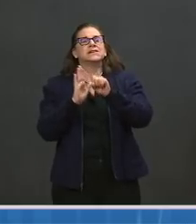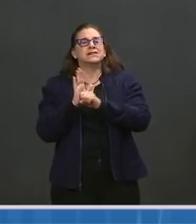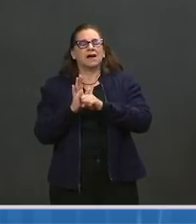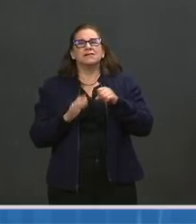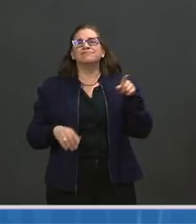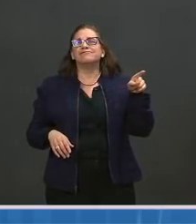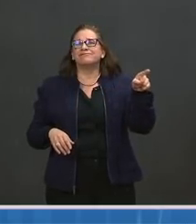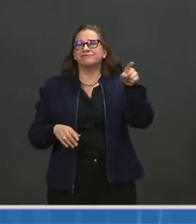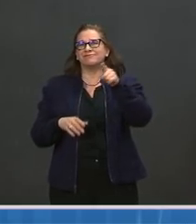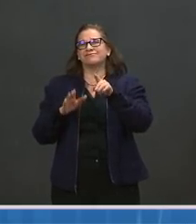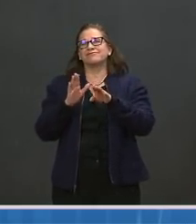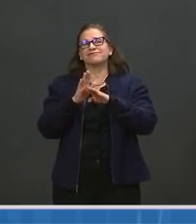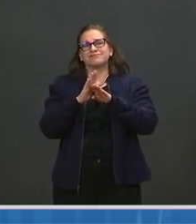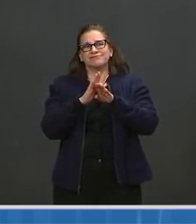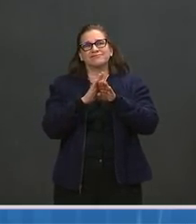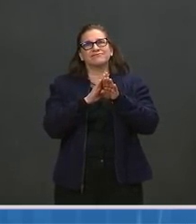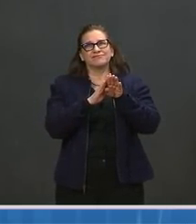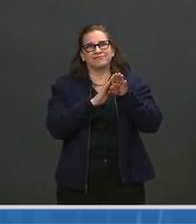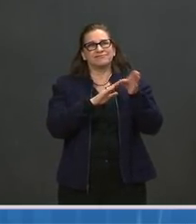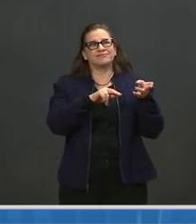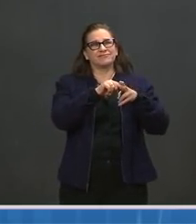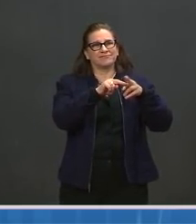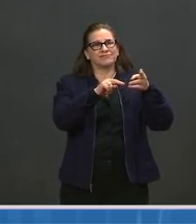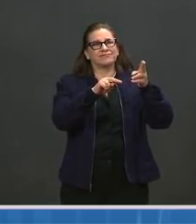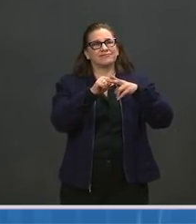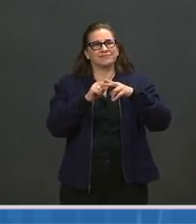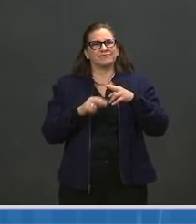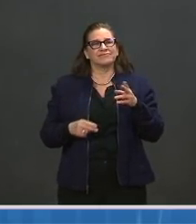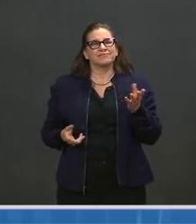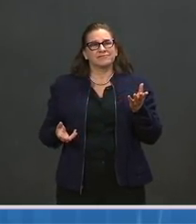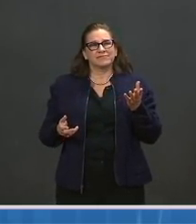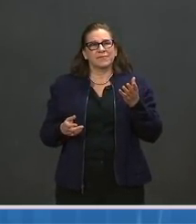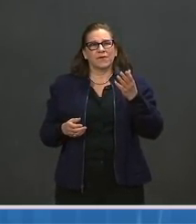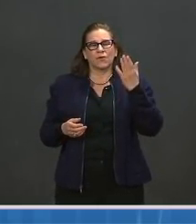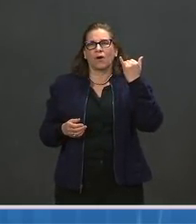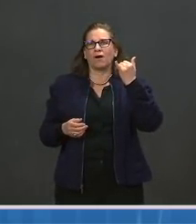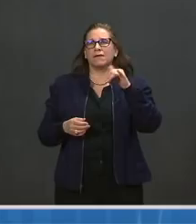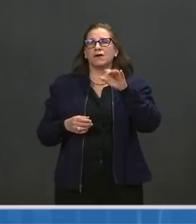The newly identified variant, B1427/B1429,